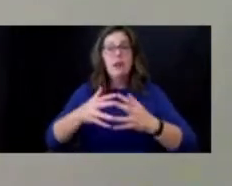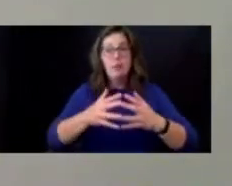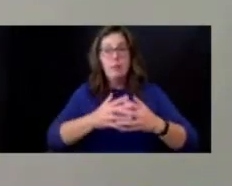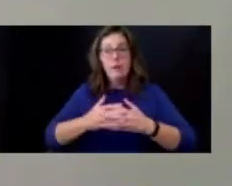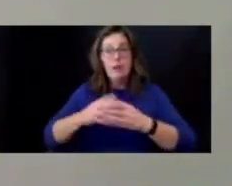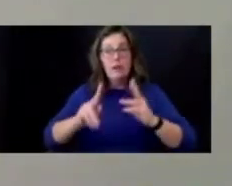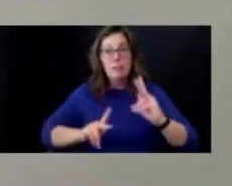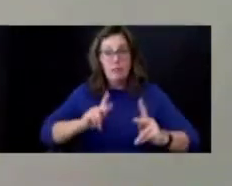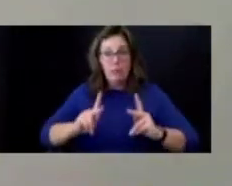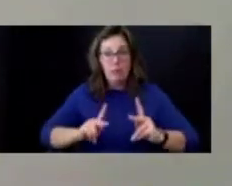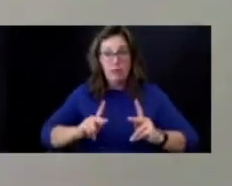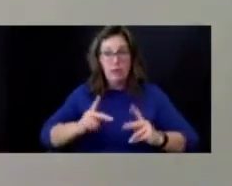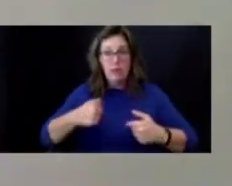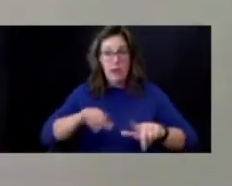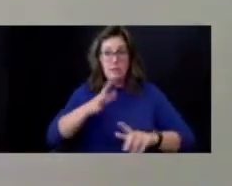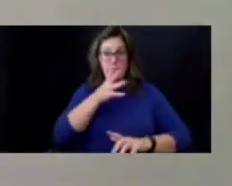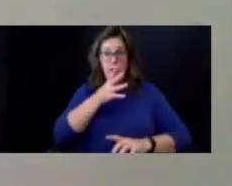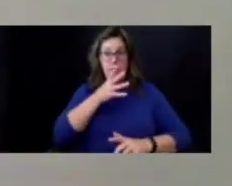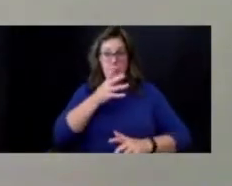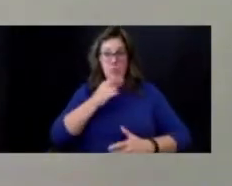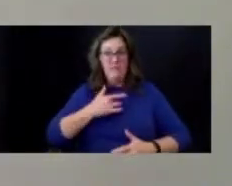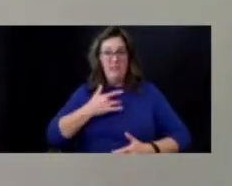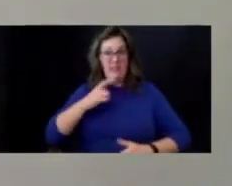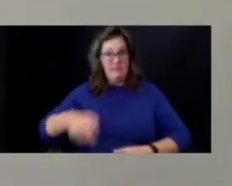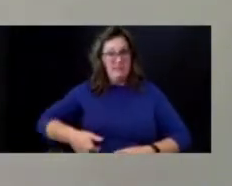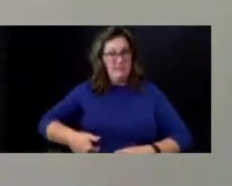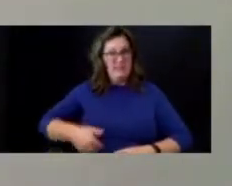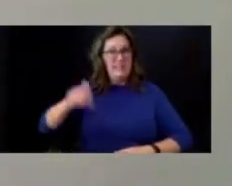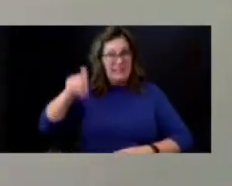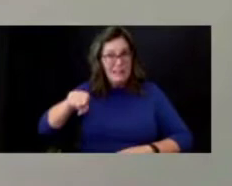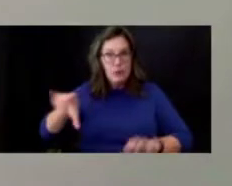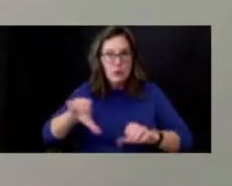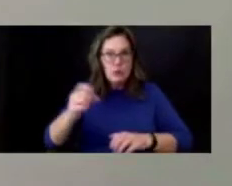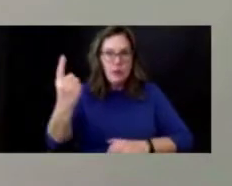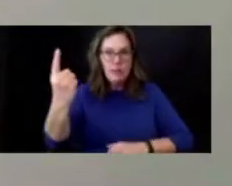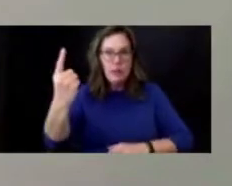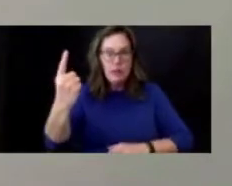and if there was anything that we could do within our reach to prevent that rhetoric from trickling